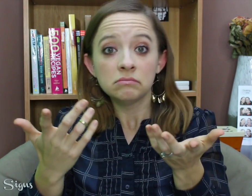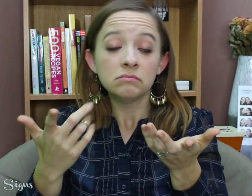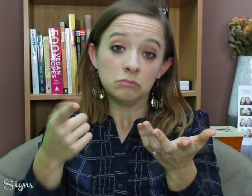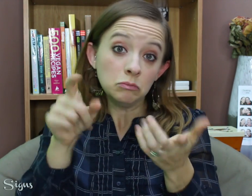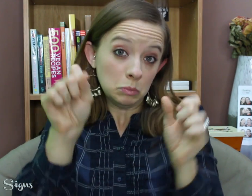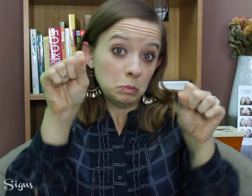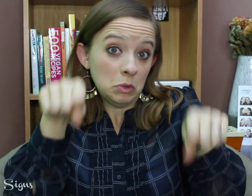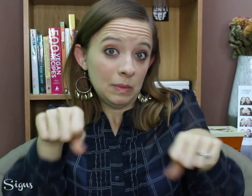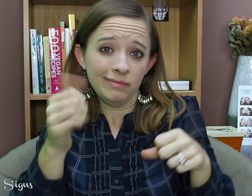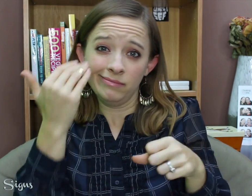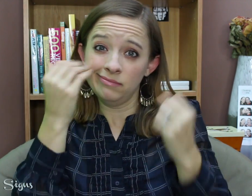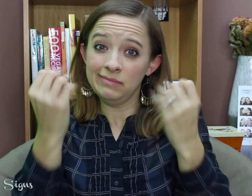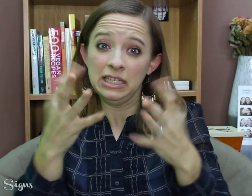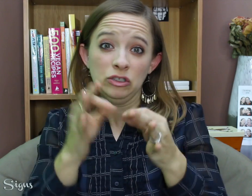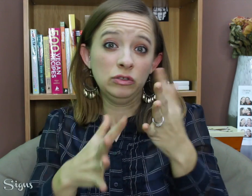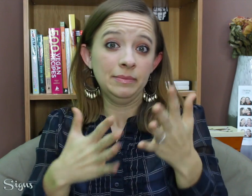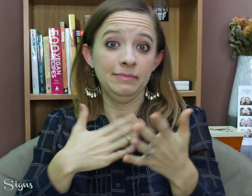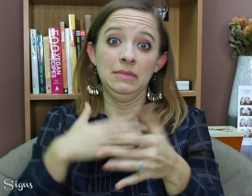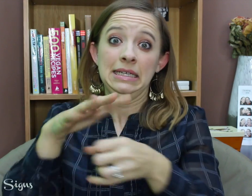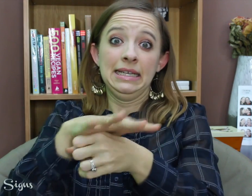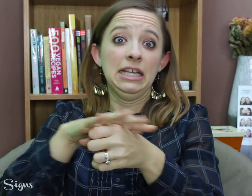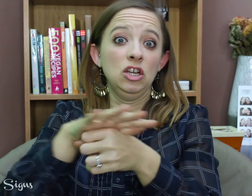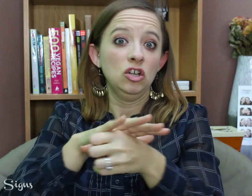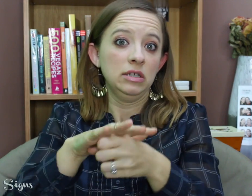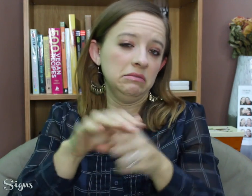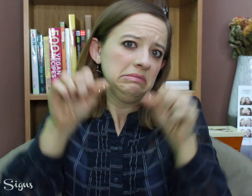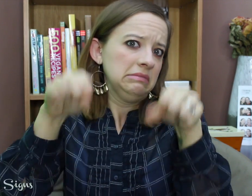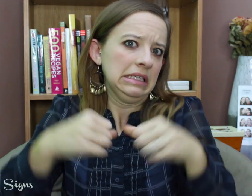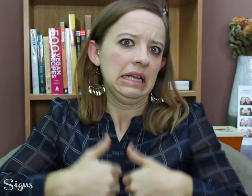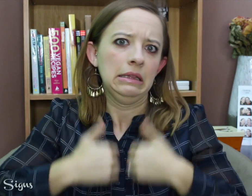Which is depending so I mean